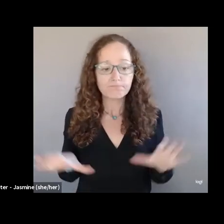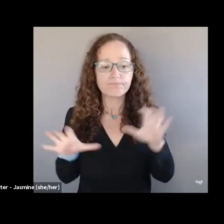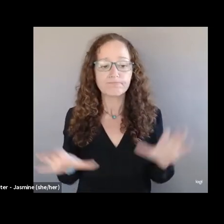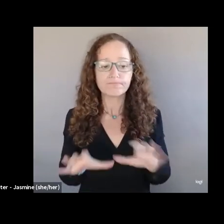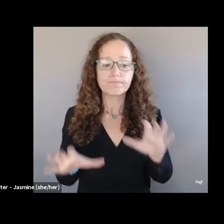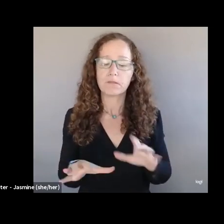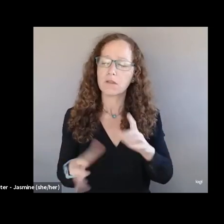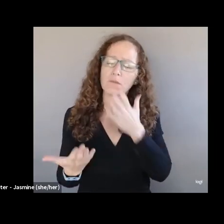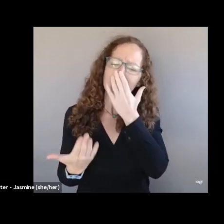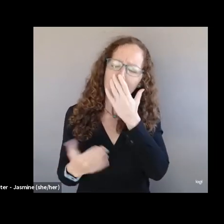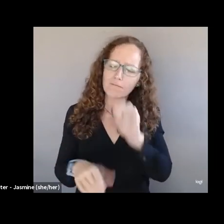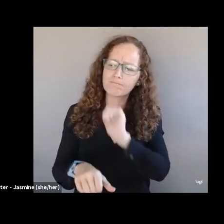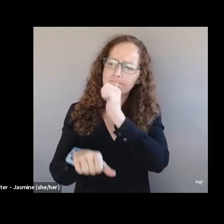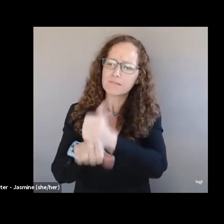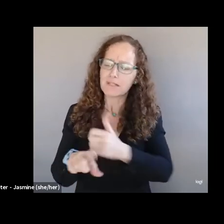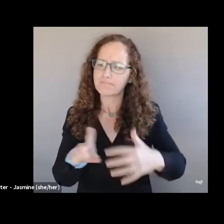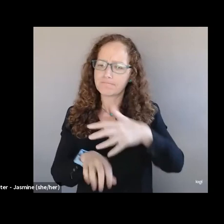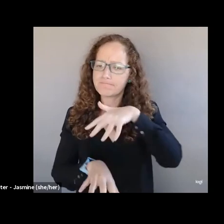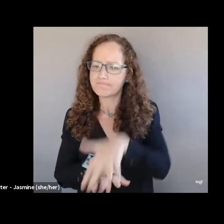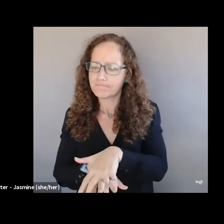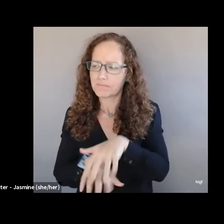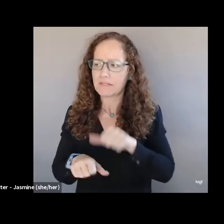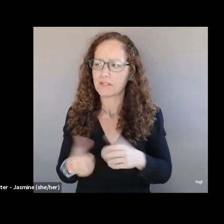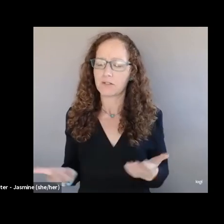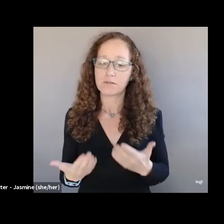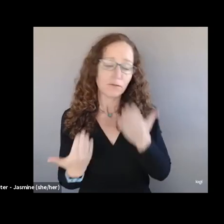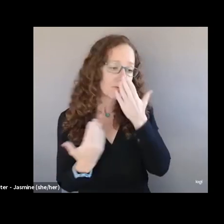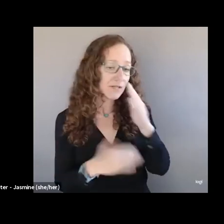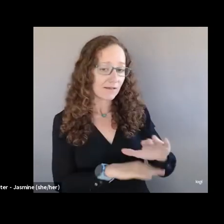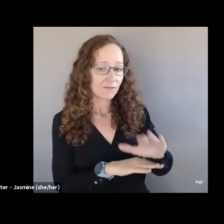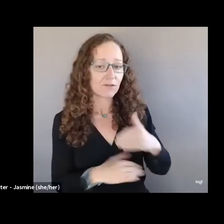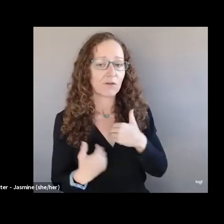everyone. My name is Shiva body and I'm really honored to be one